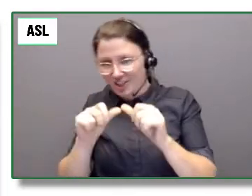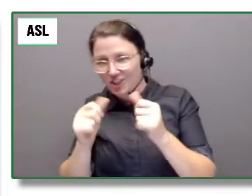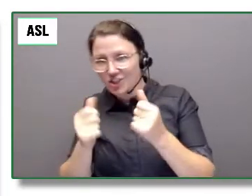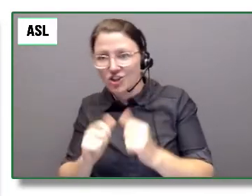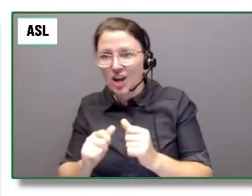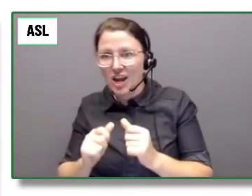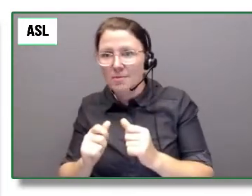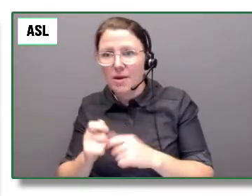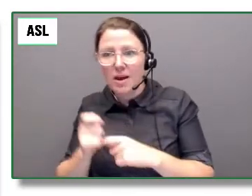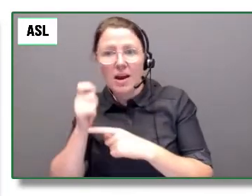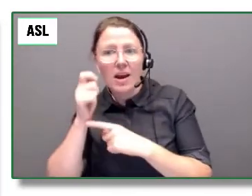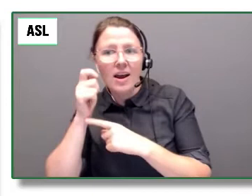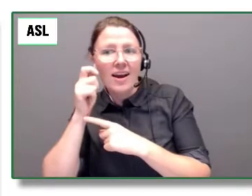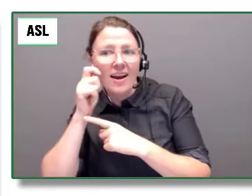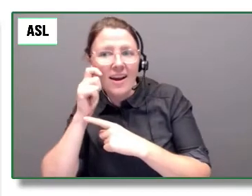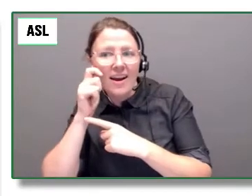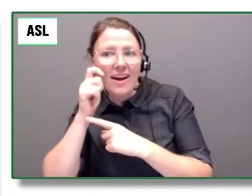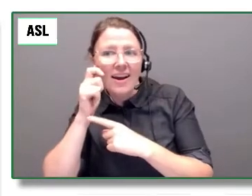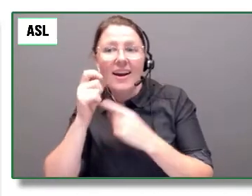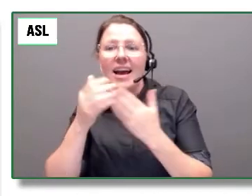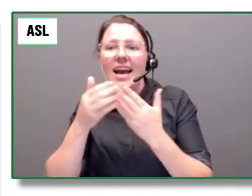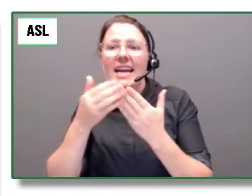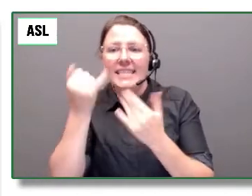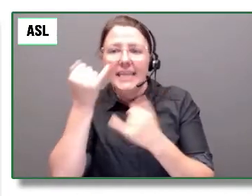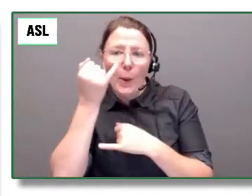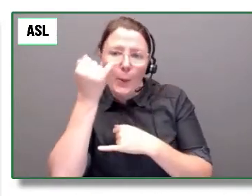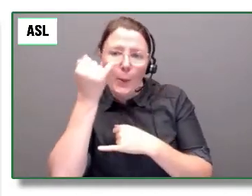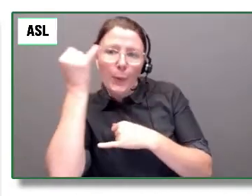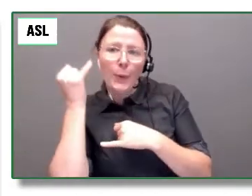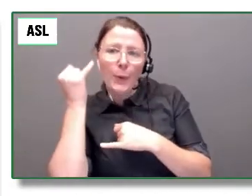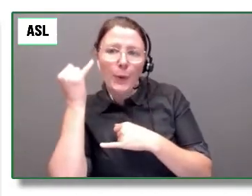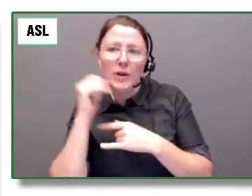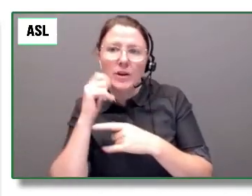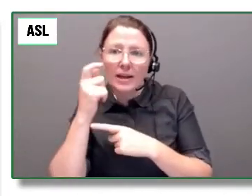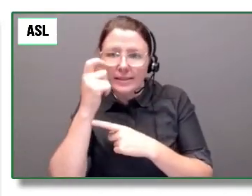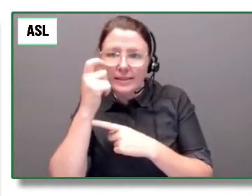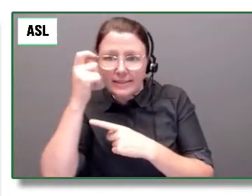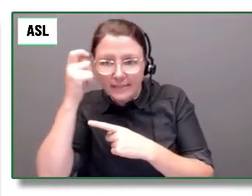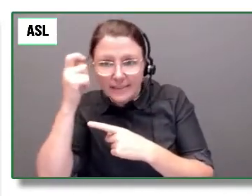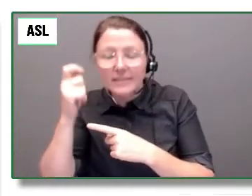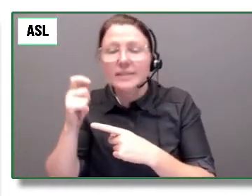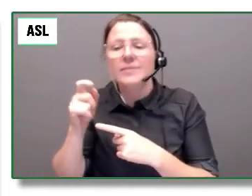who's a vibrant and vocal advocate for people with disabilities shared her